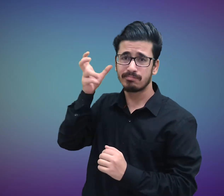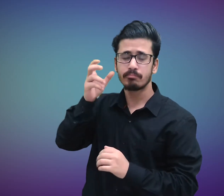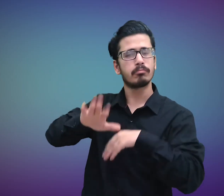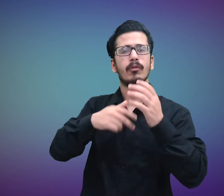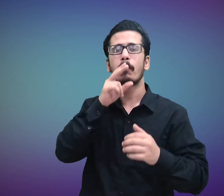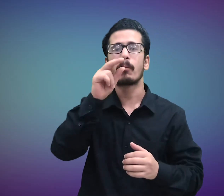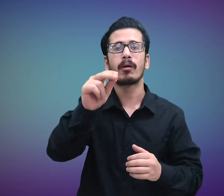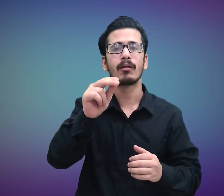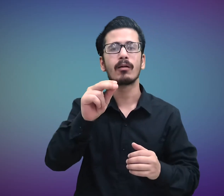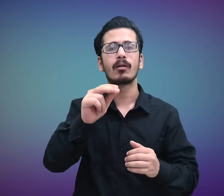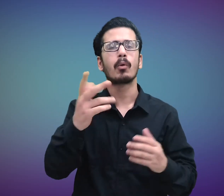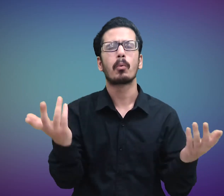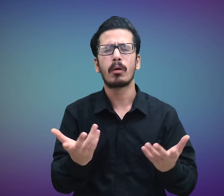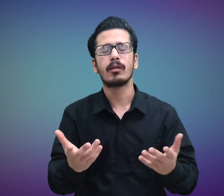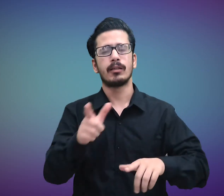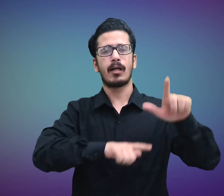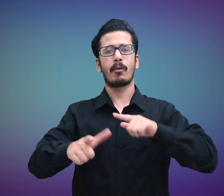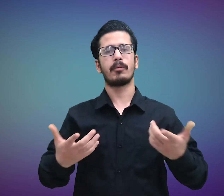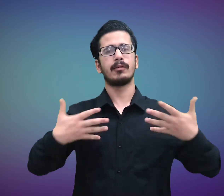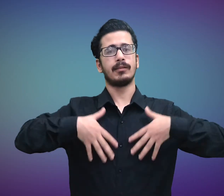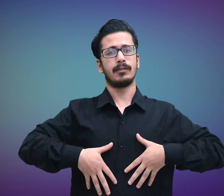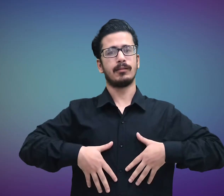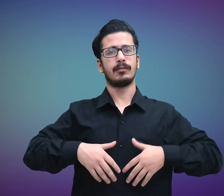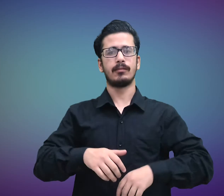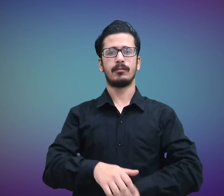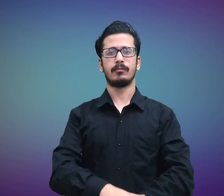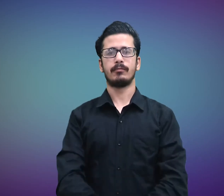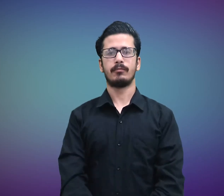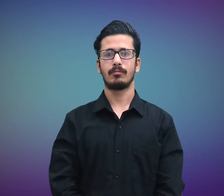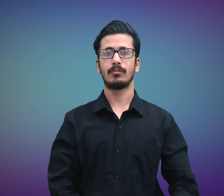To develop a spoken language children must be able to hear speech clearly.